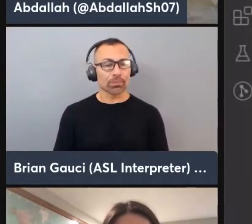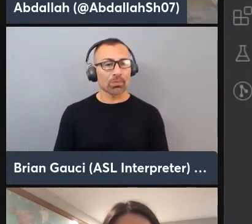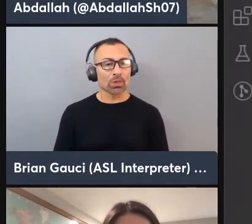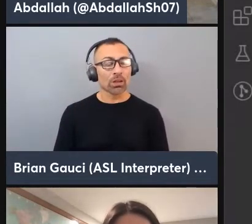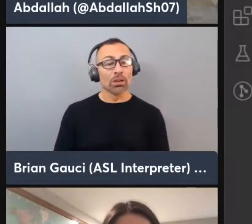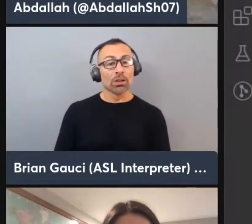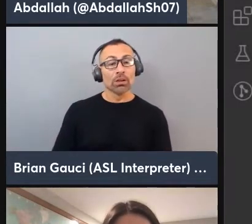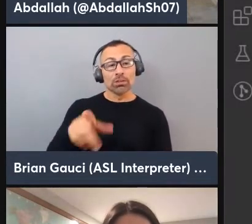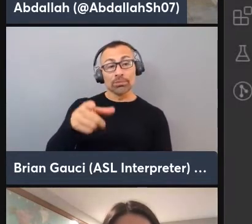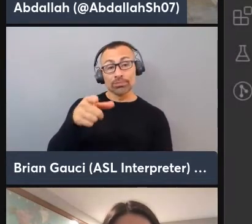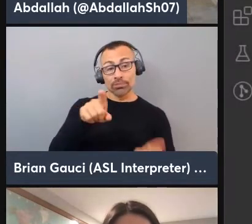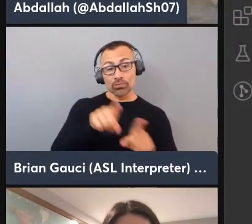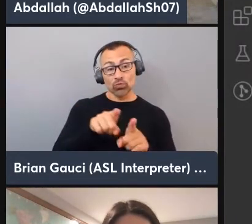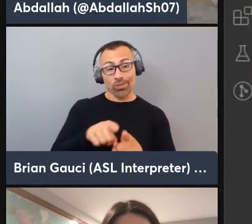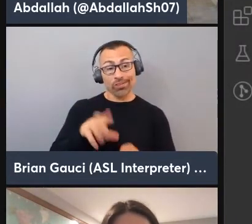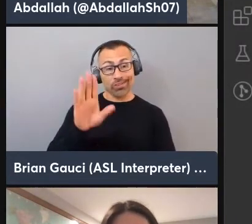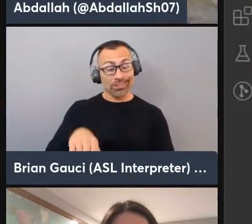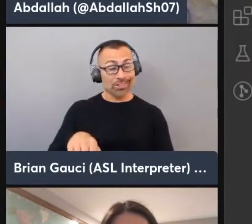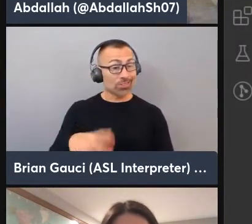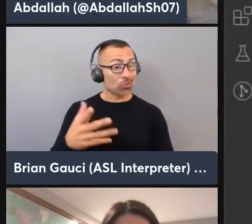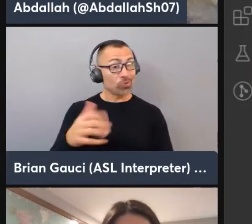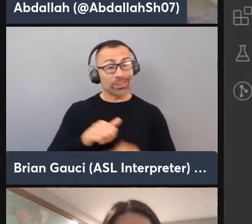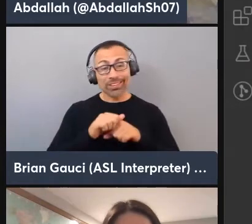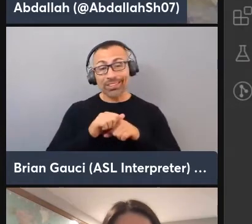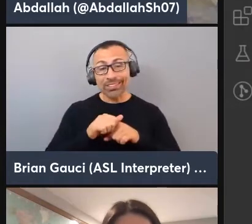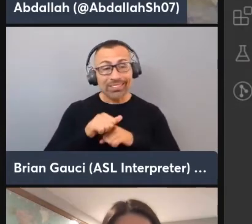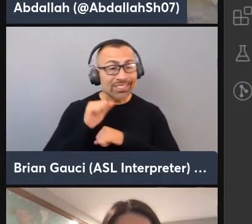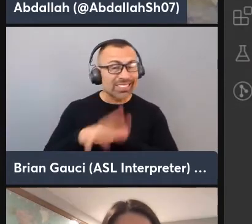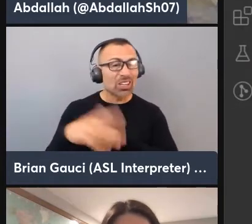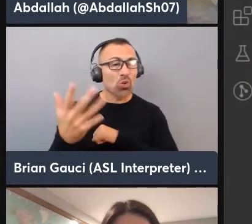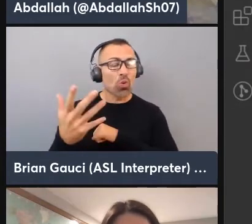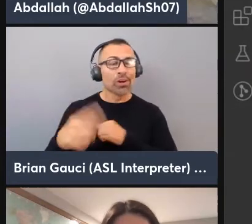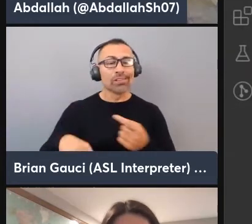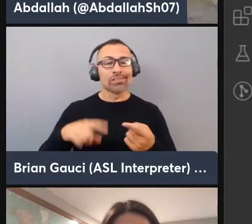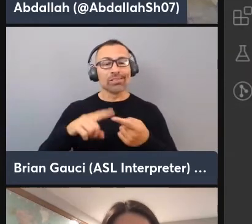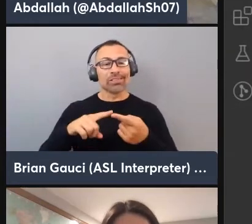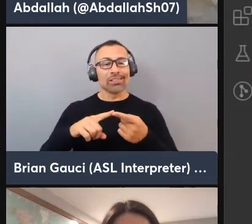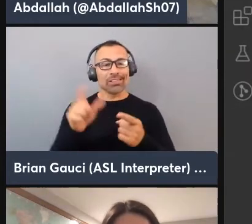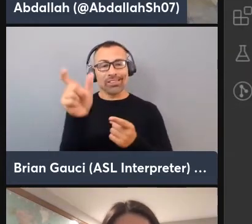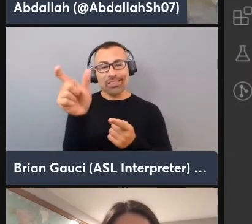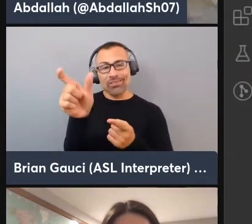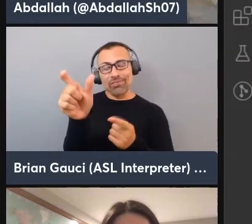are things like the field title and the hint so that within your front end application